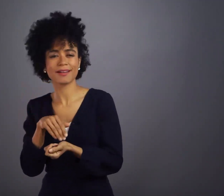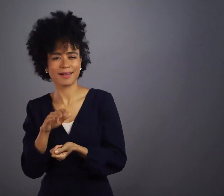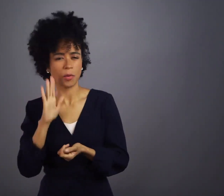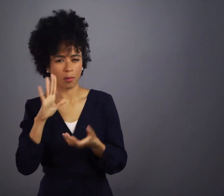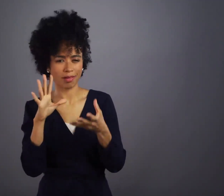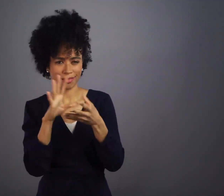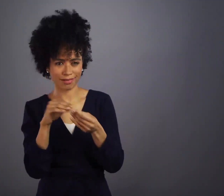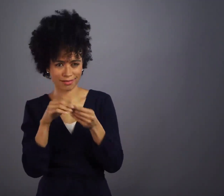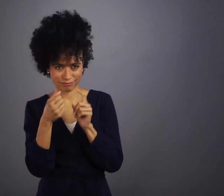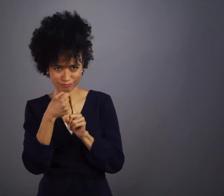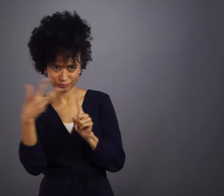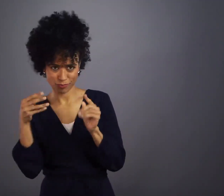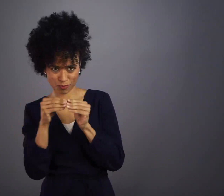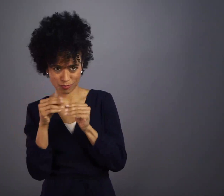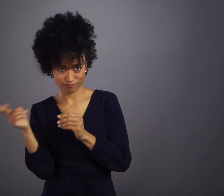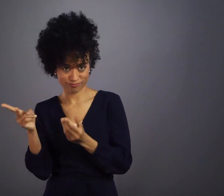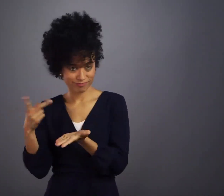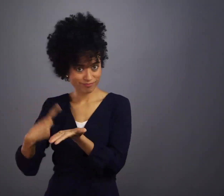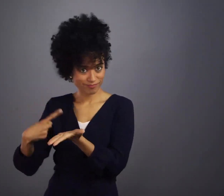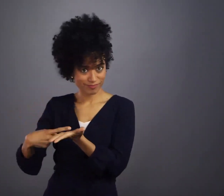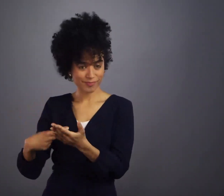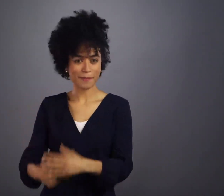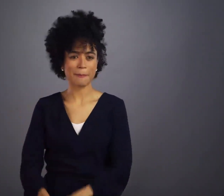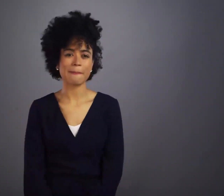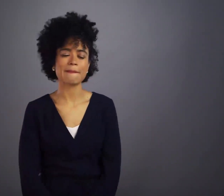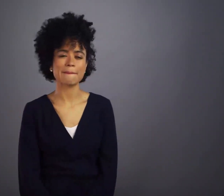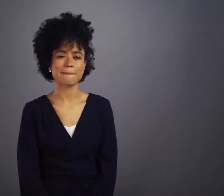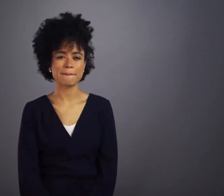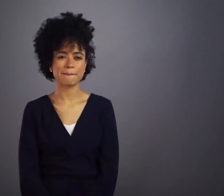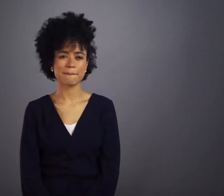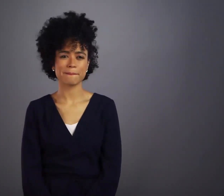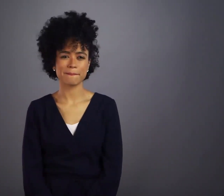Let us tell you the rest of the conversation our friend had with his doctor.